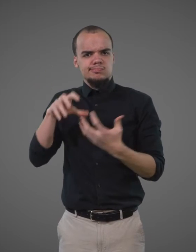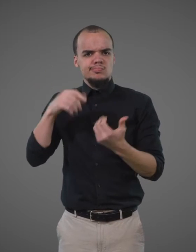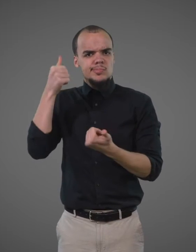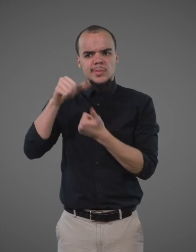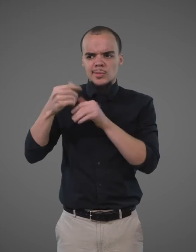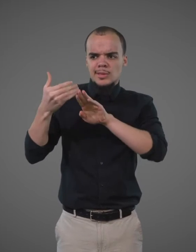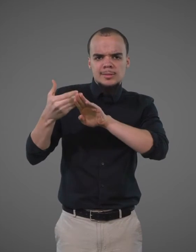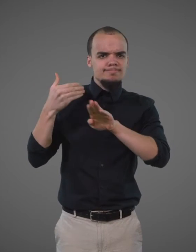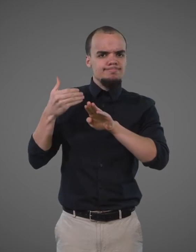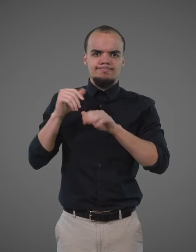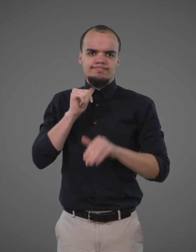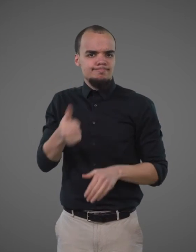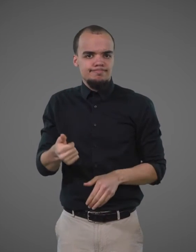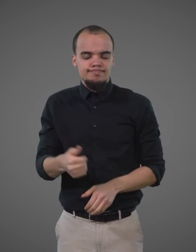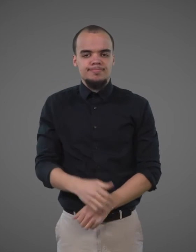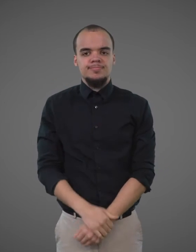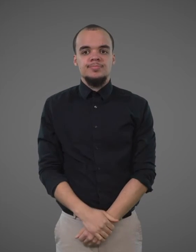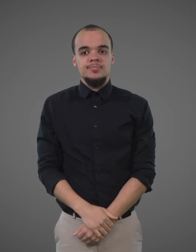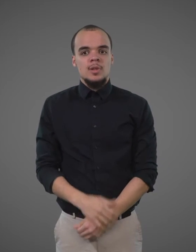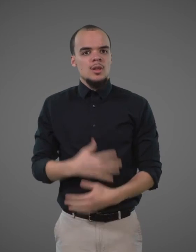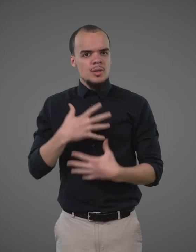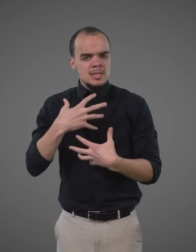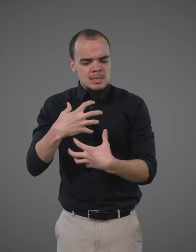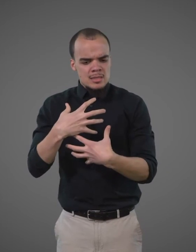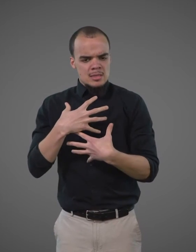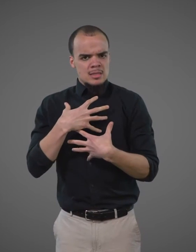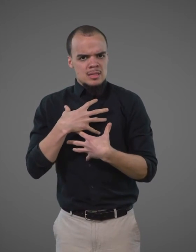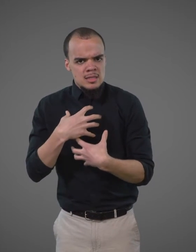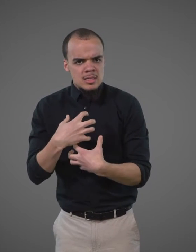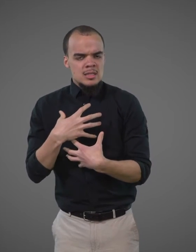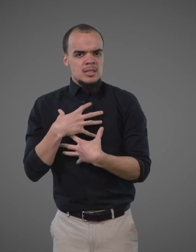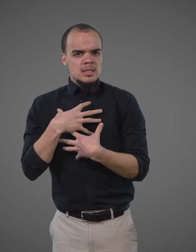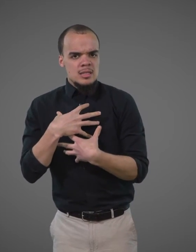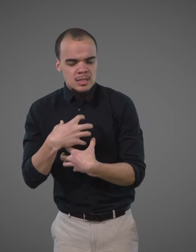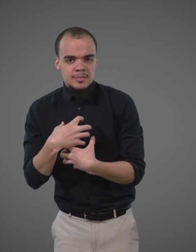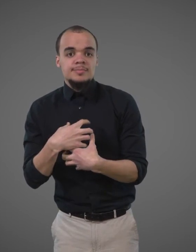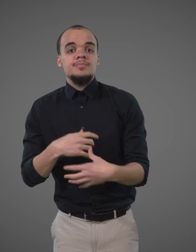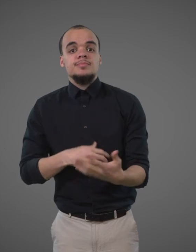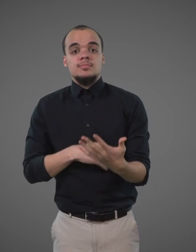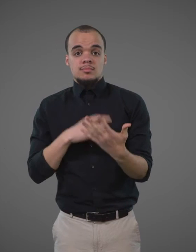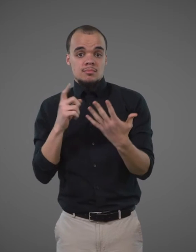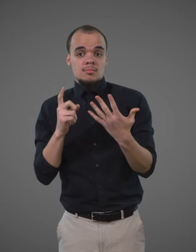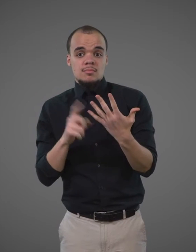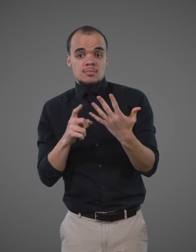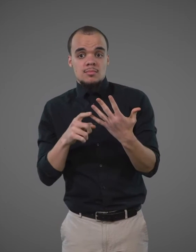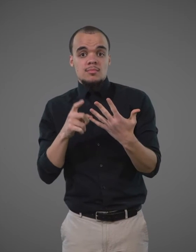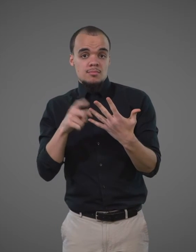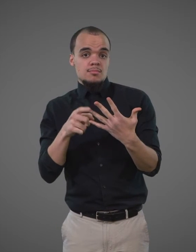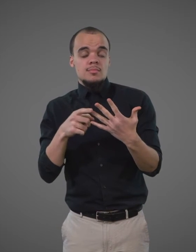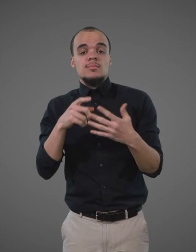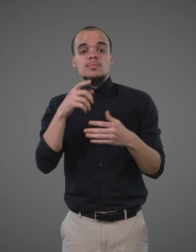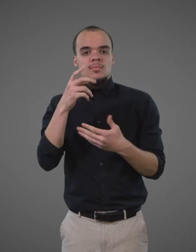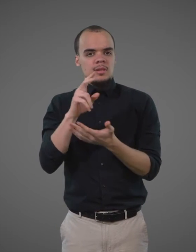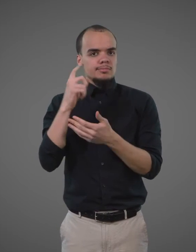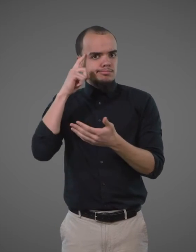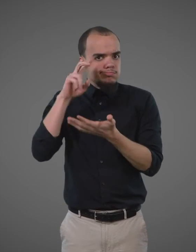Confusion and forgetting things that just happened to you. You may have trouble breathing. You could have a seizure.